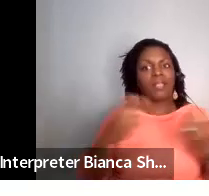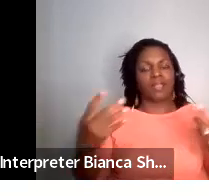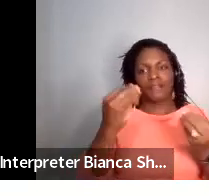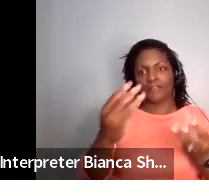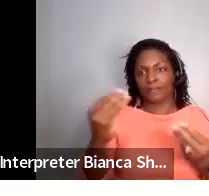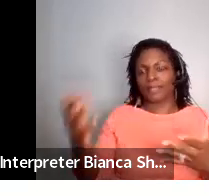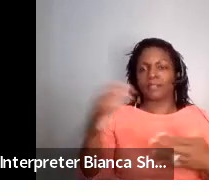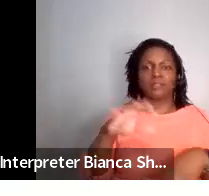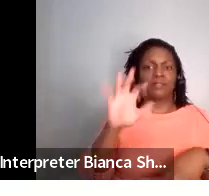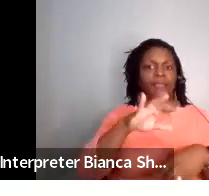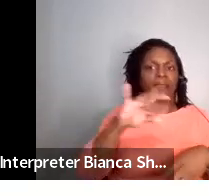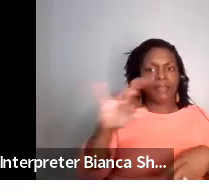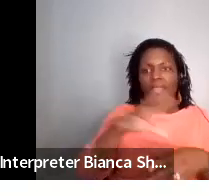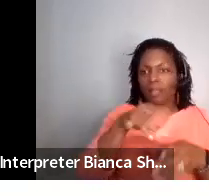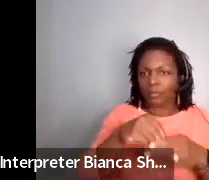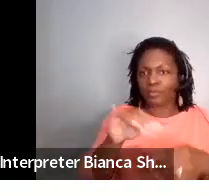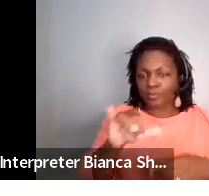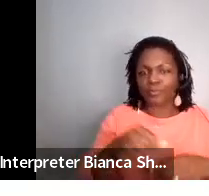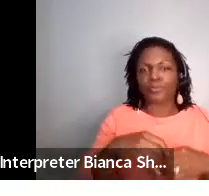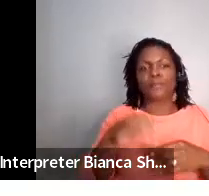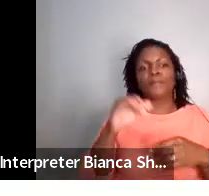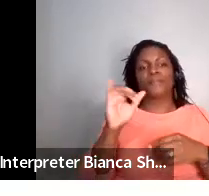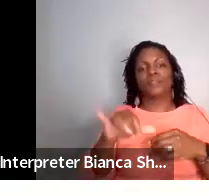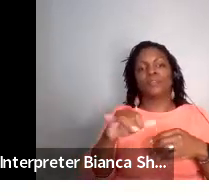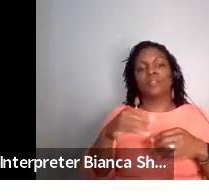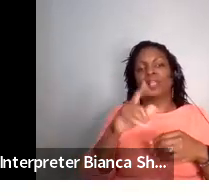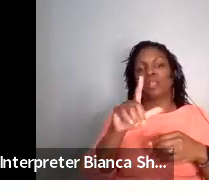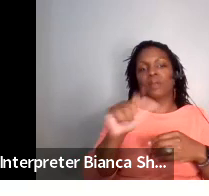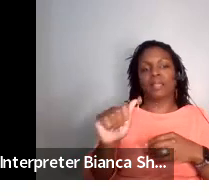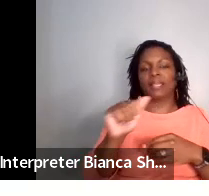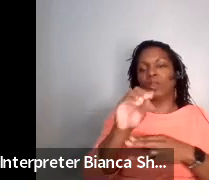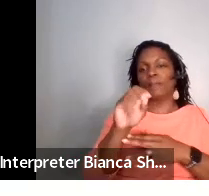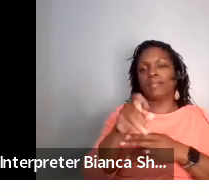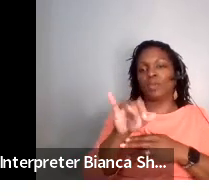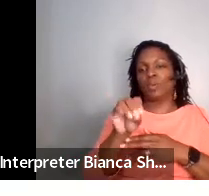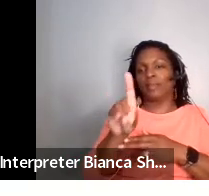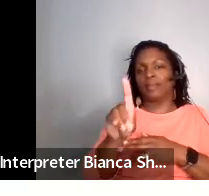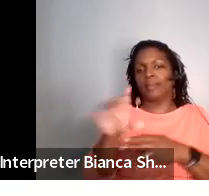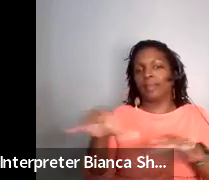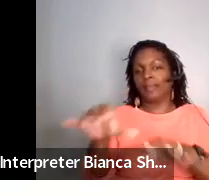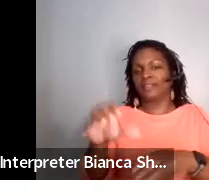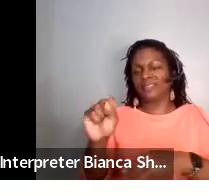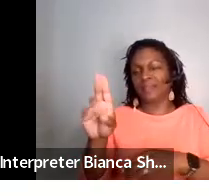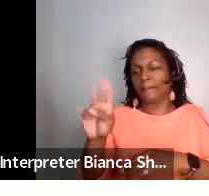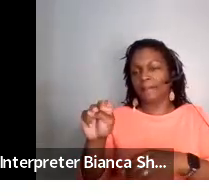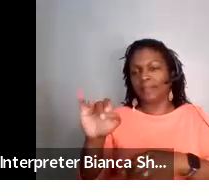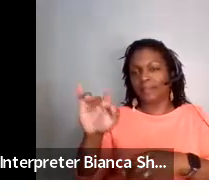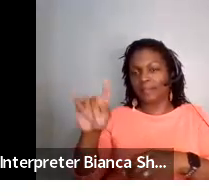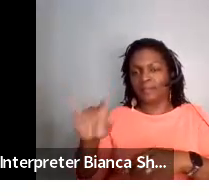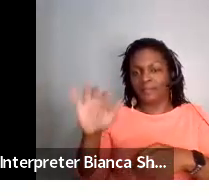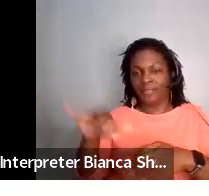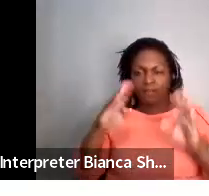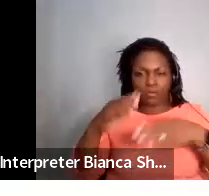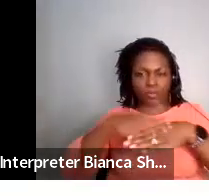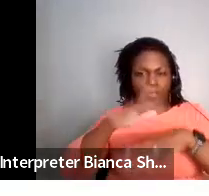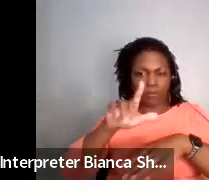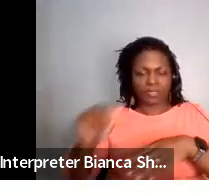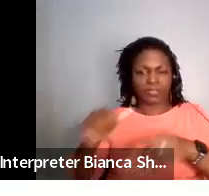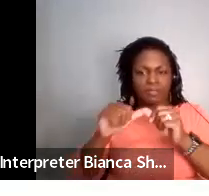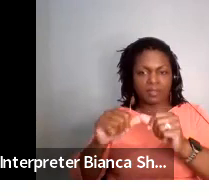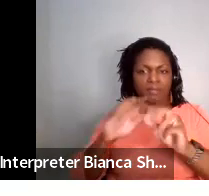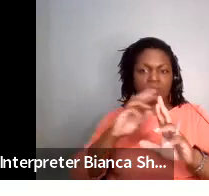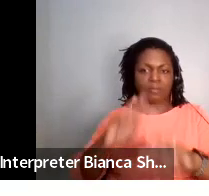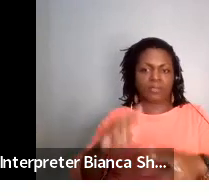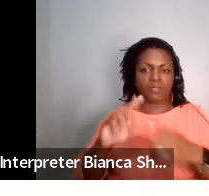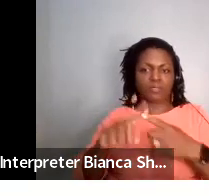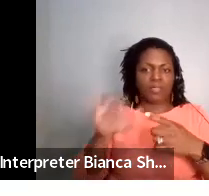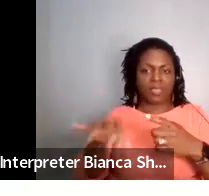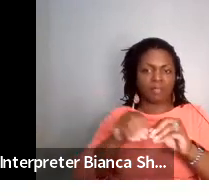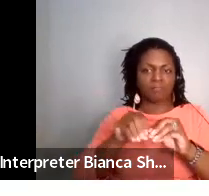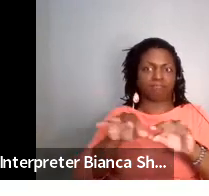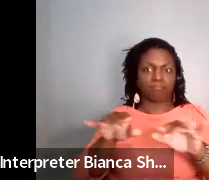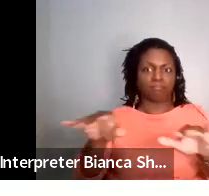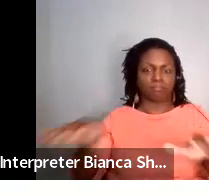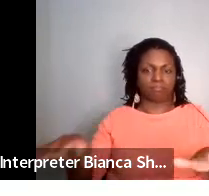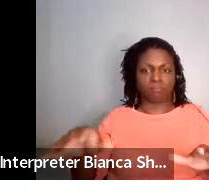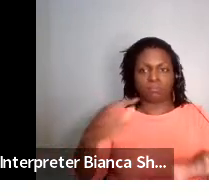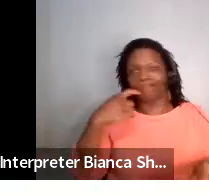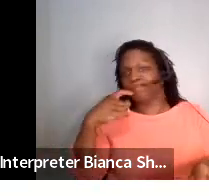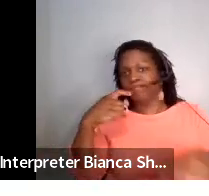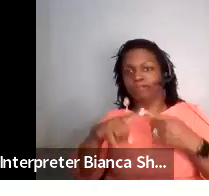The Prices response system. The first day will be a louisiana opioid action summit focusing on the Louisiana's continued response to the opioid epidemic and then followed by 2 days of